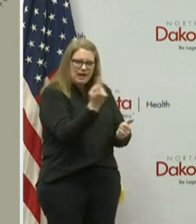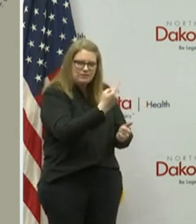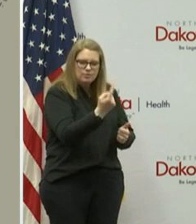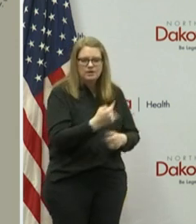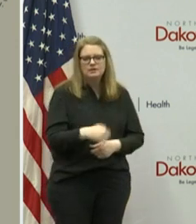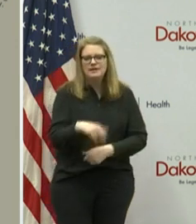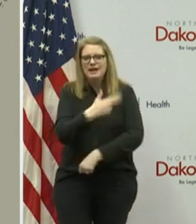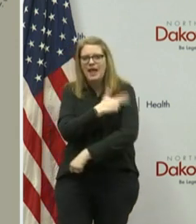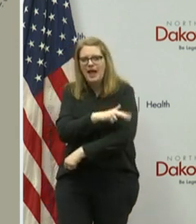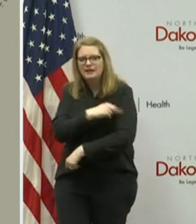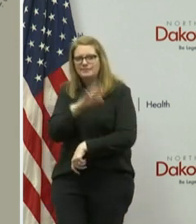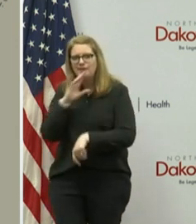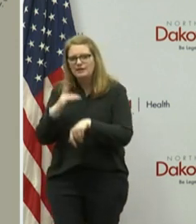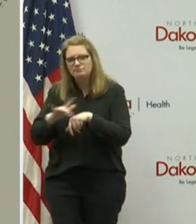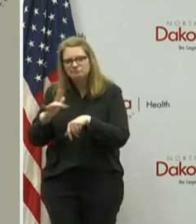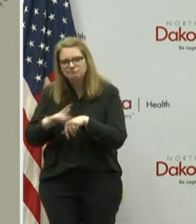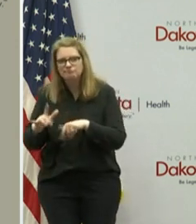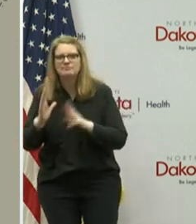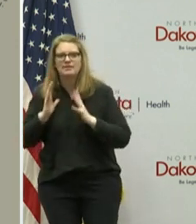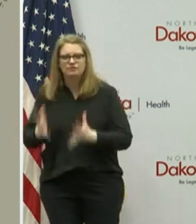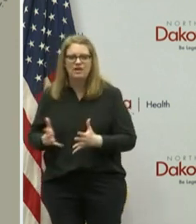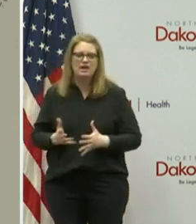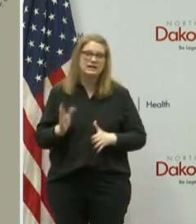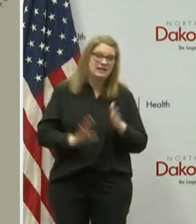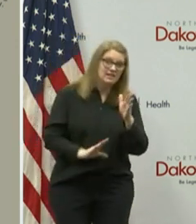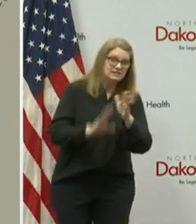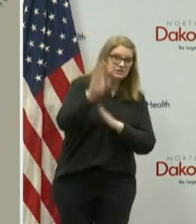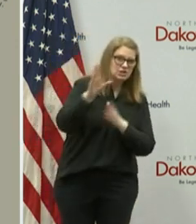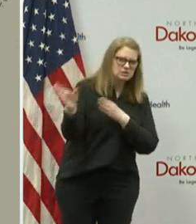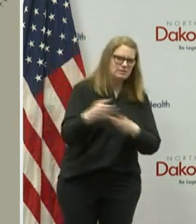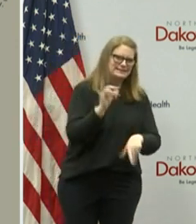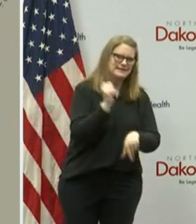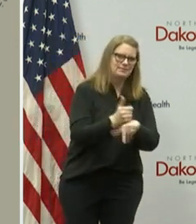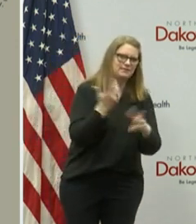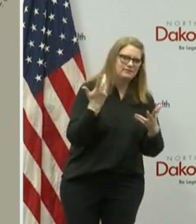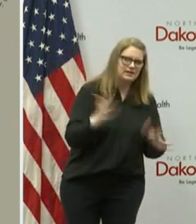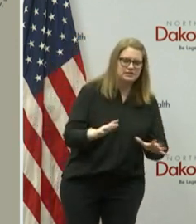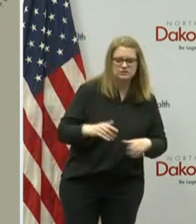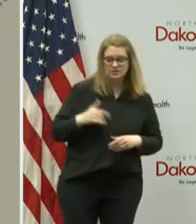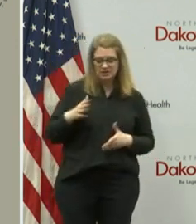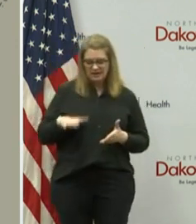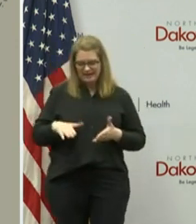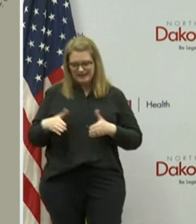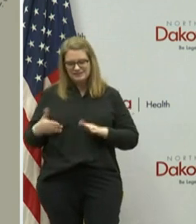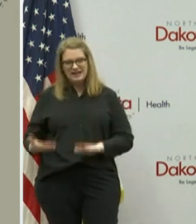19 AND THE BACK END WITH THE DATABASES THAT CAN HELP US TRACK